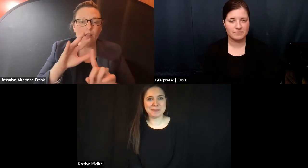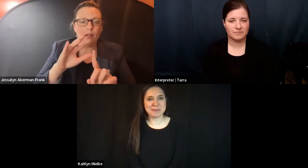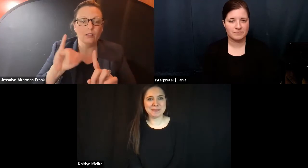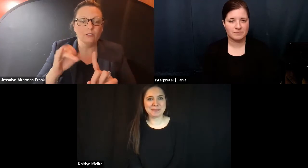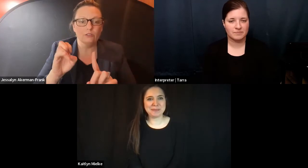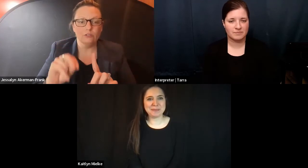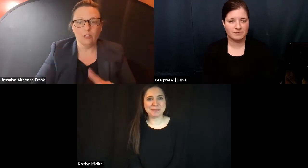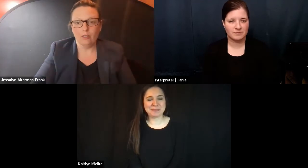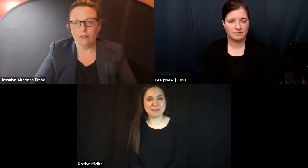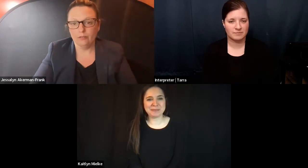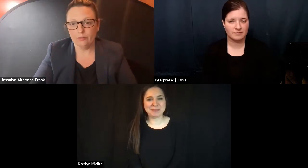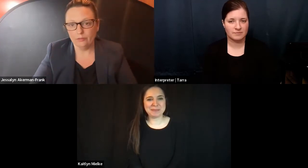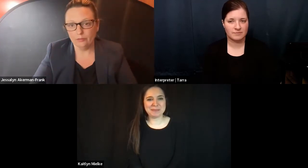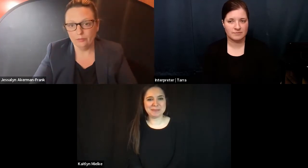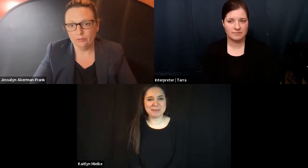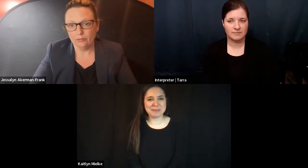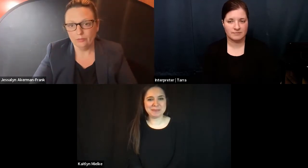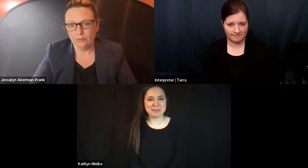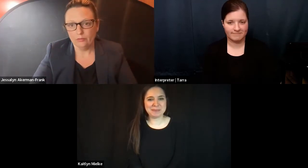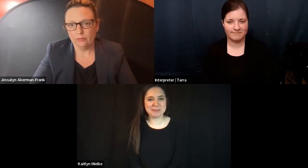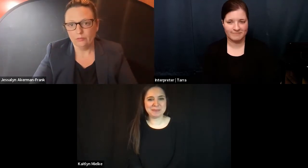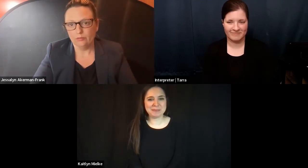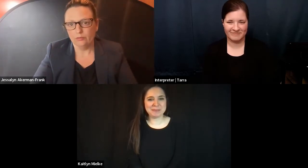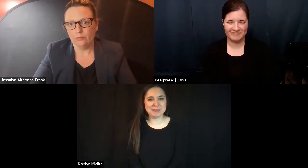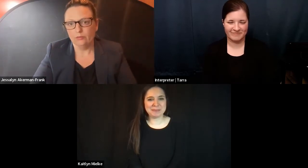And I've been using American Sign Language ever since.